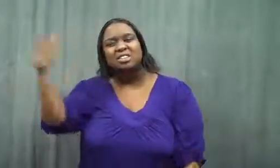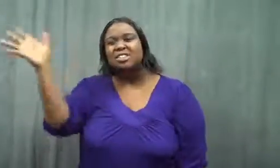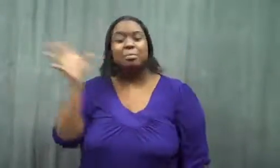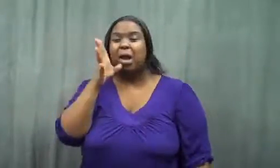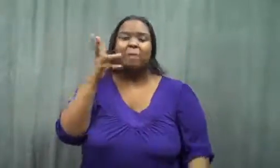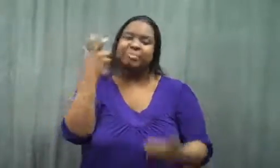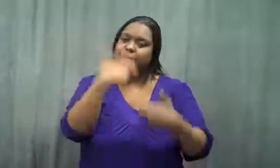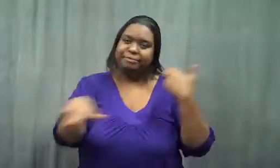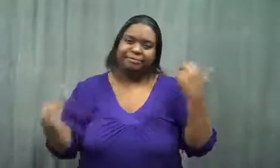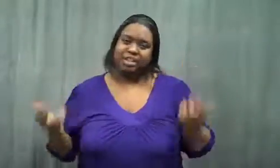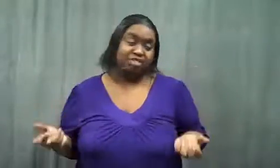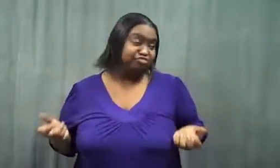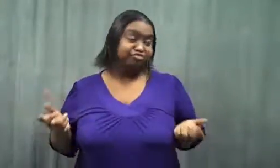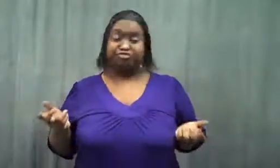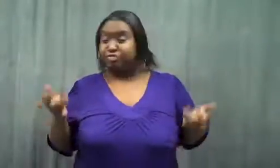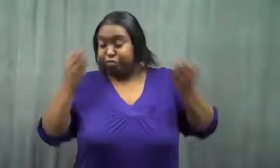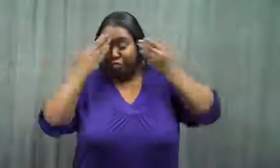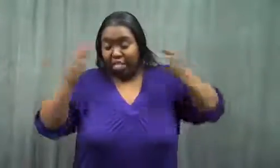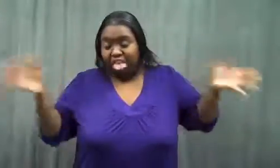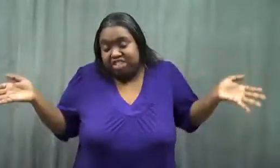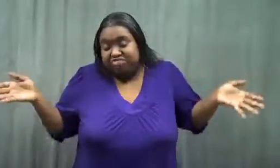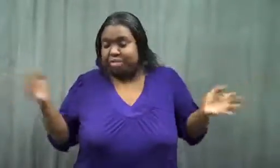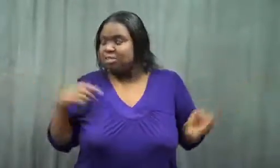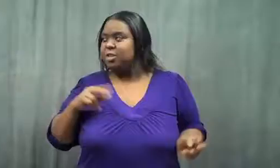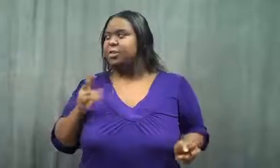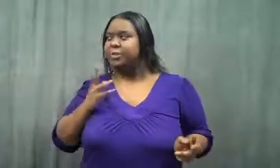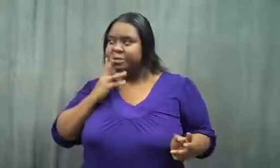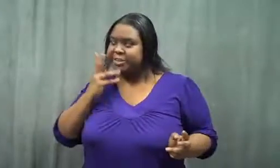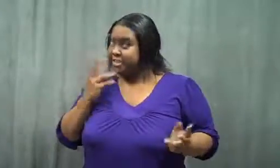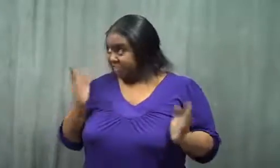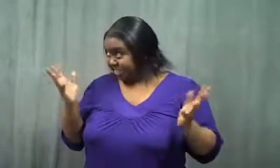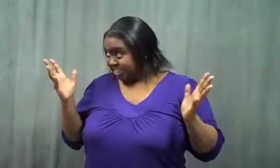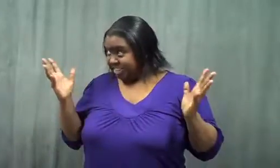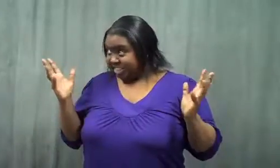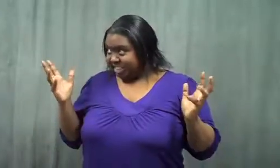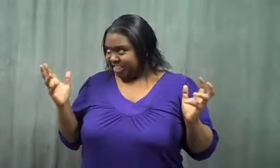I wanted her to knock it off, but she was brash, and put it all out there. I was embarrassed. "Are you done now?"